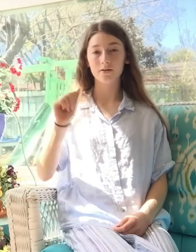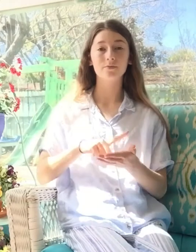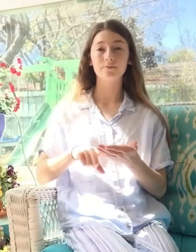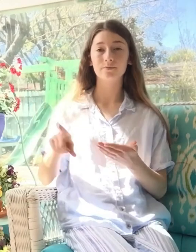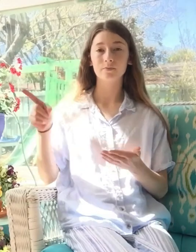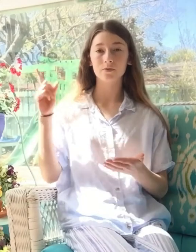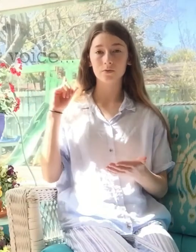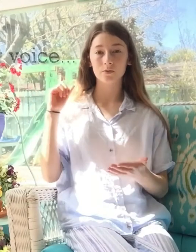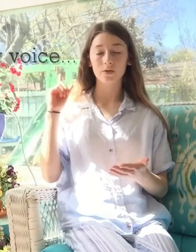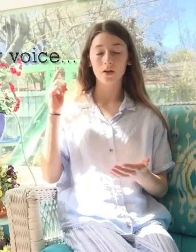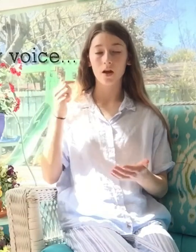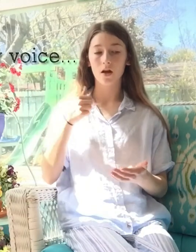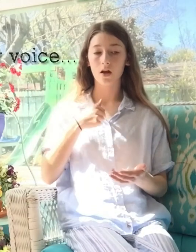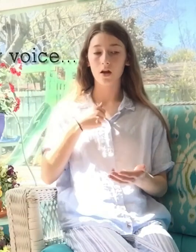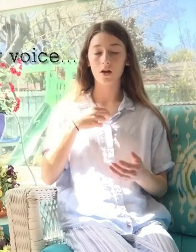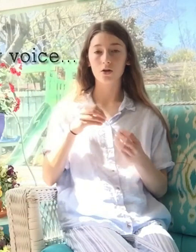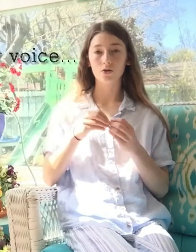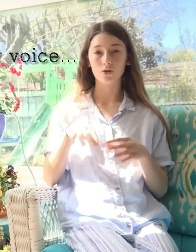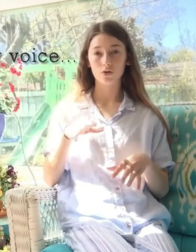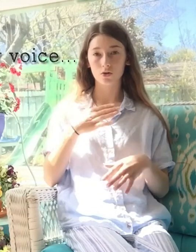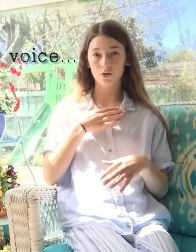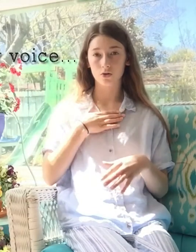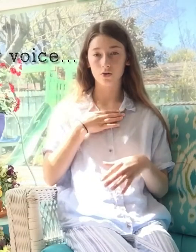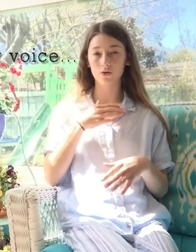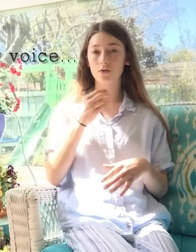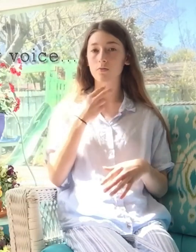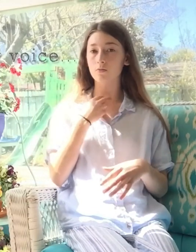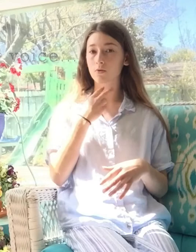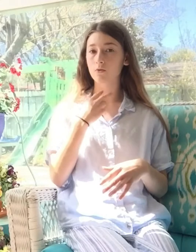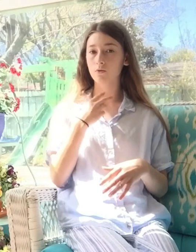Last week I lost my voice...